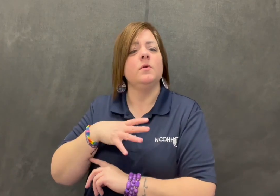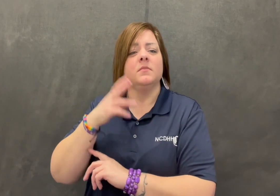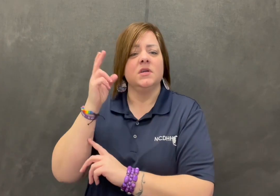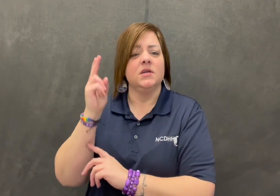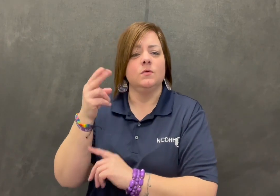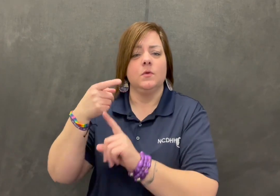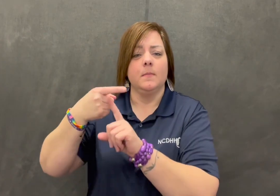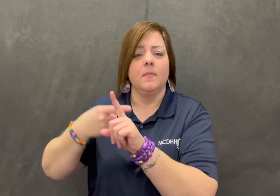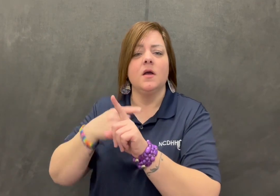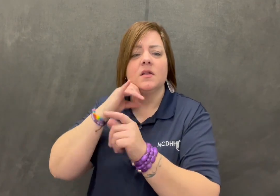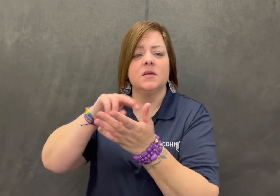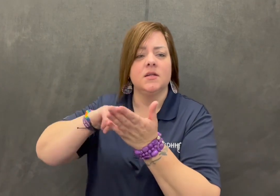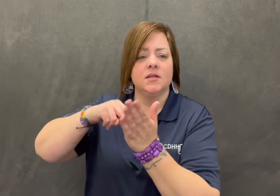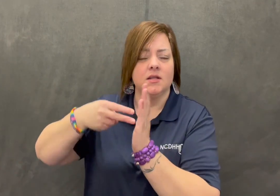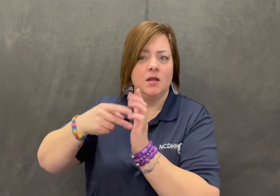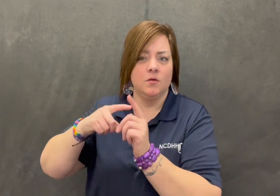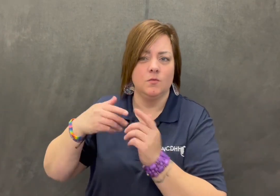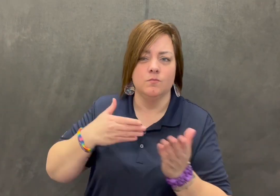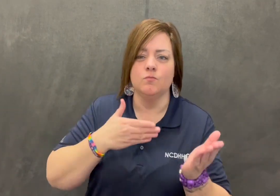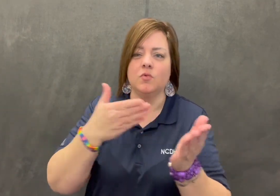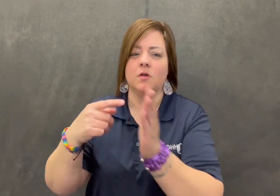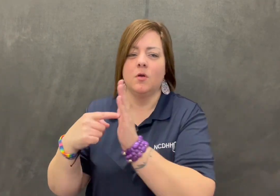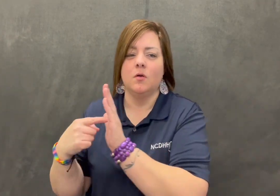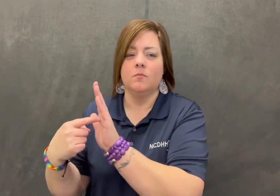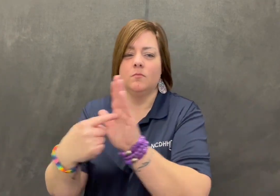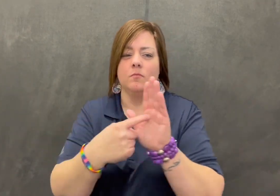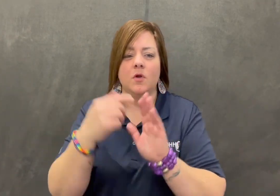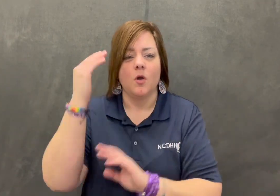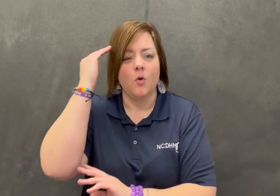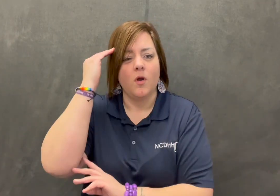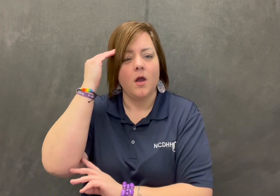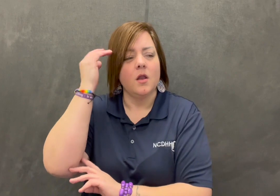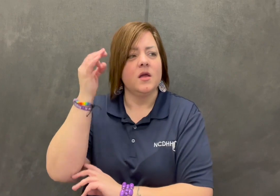Women's history month is intended to bring awareness